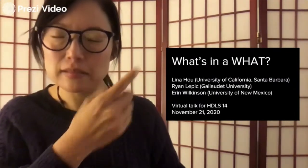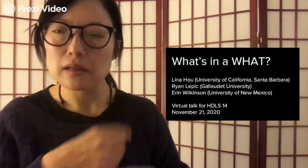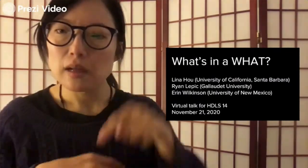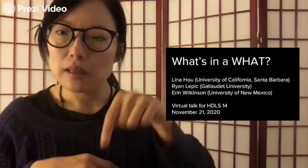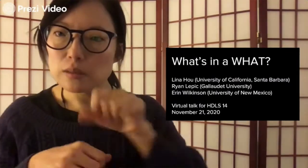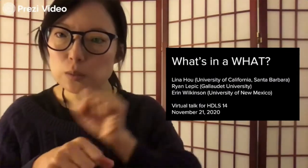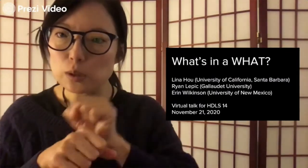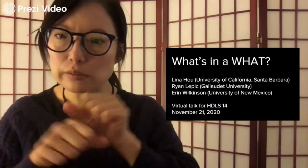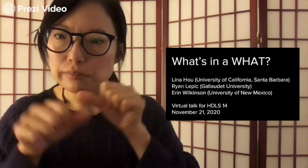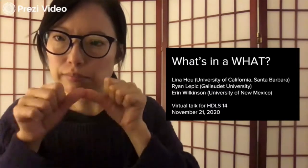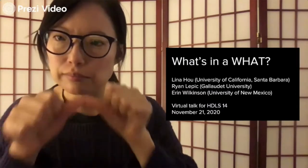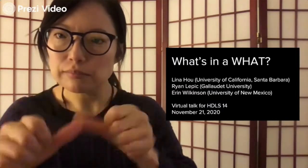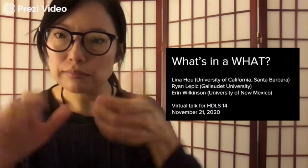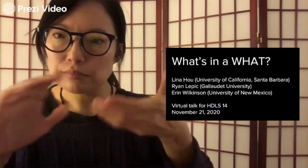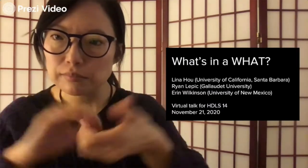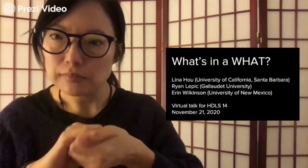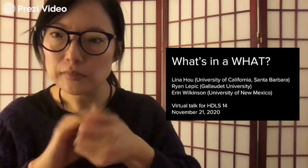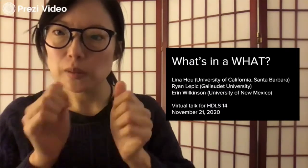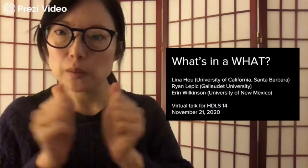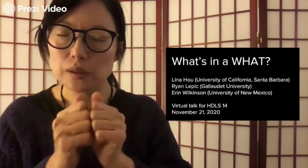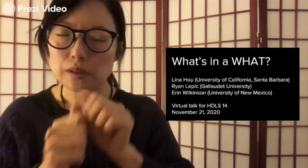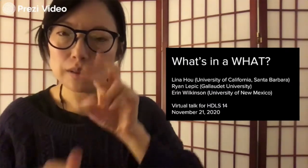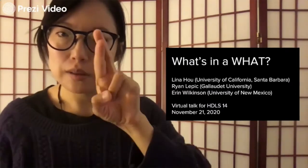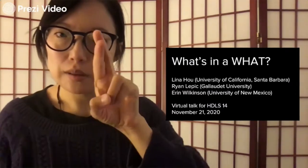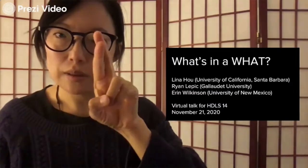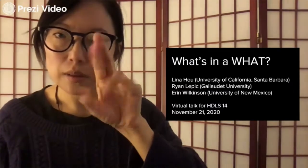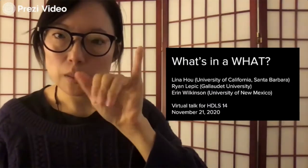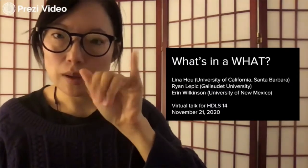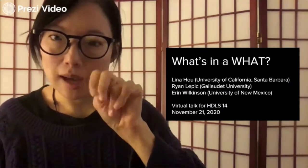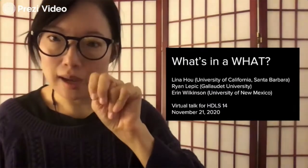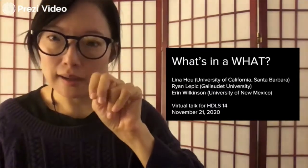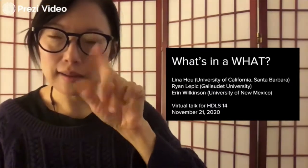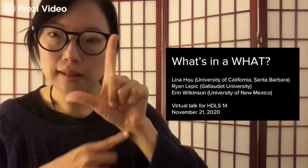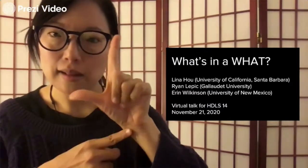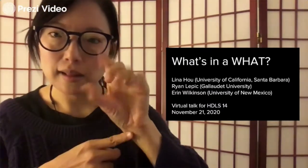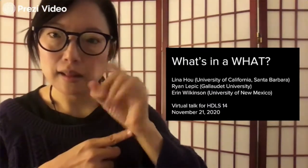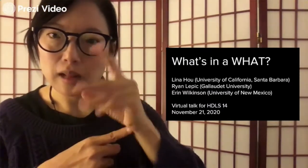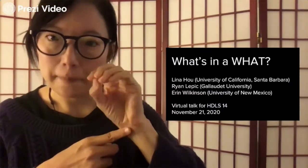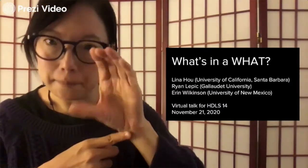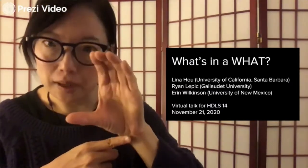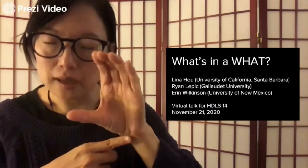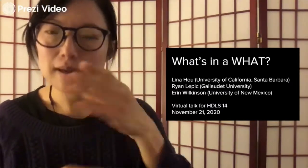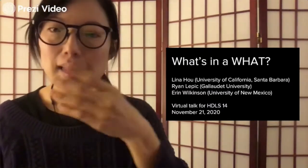talk. This work is an ongoing collaboration with Ryan Lepic.